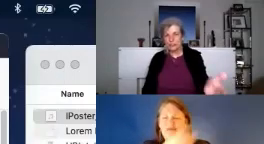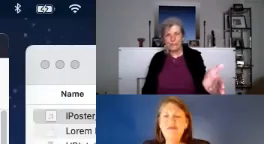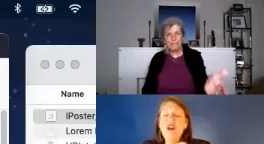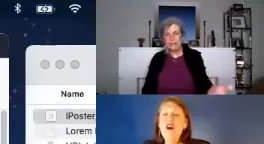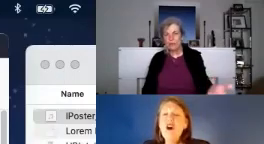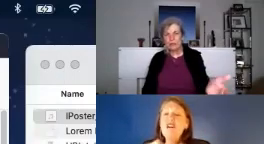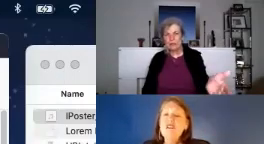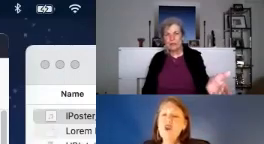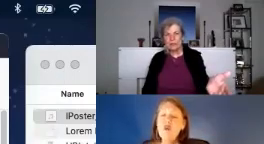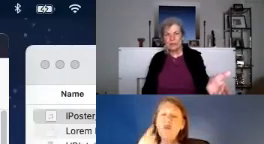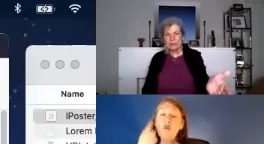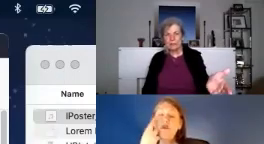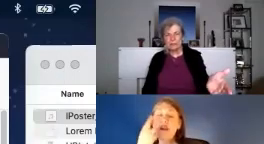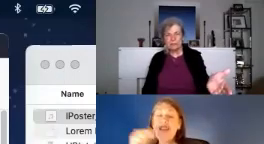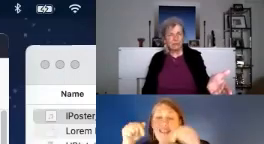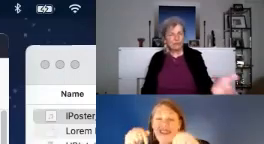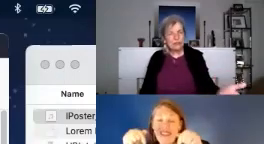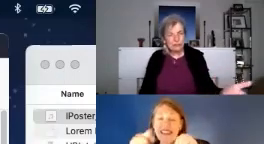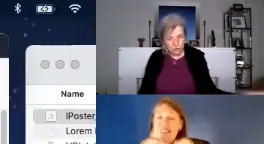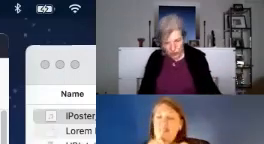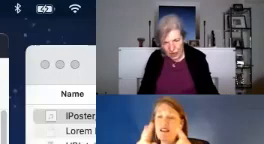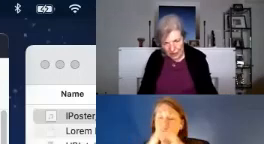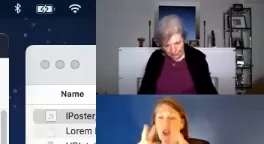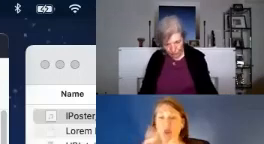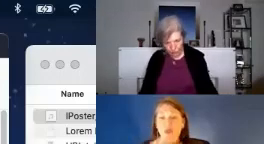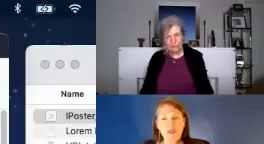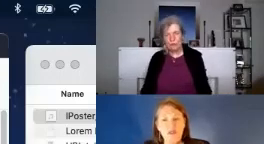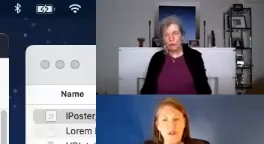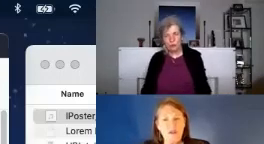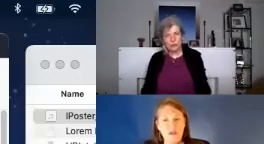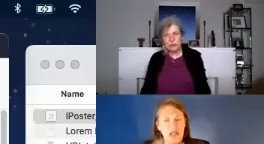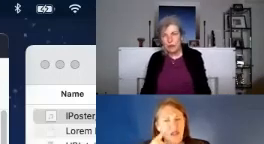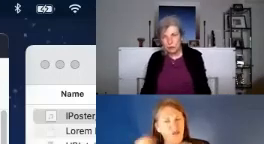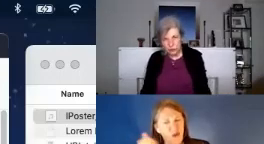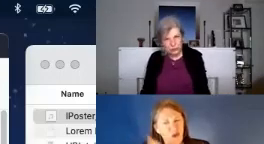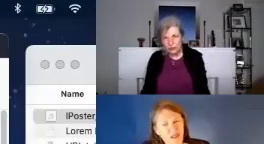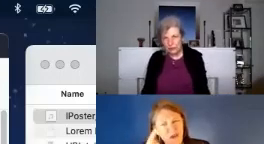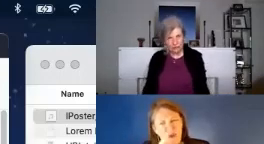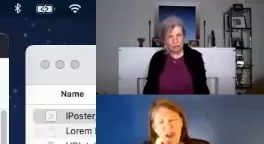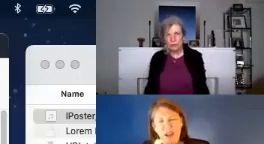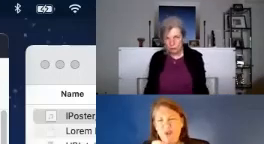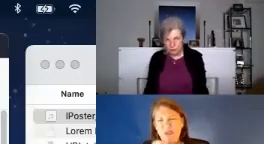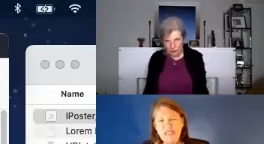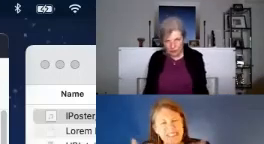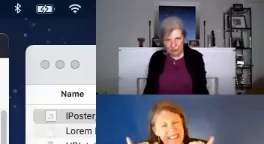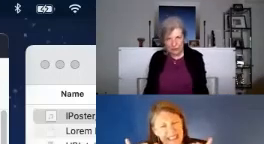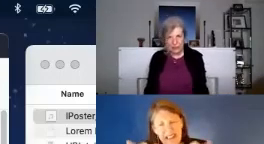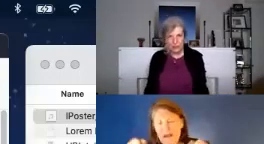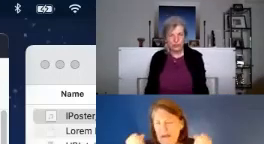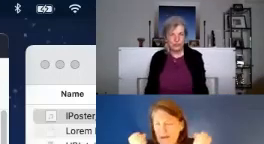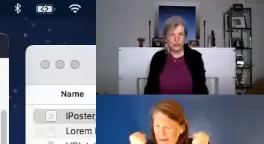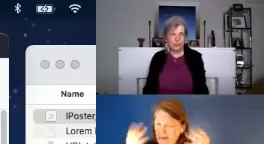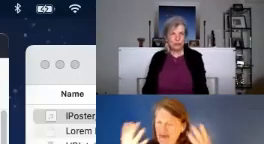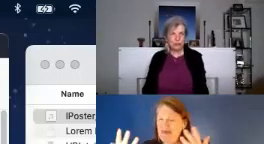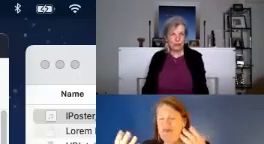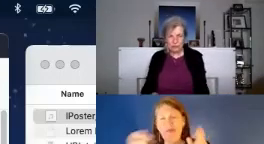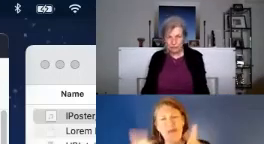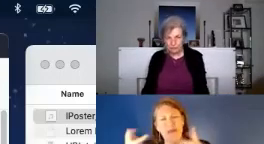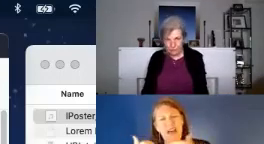a very stressful time for everyone who still has multiple obligations, trying to figure